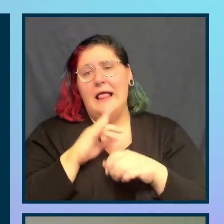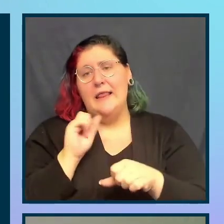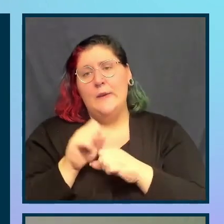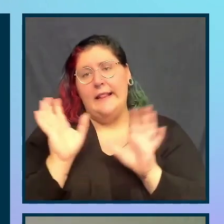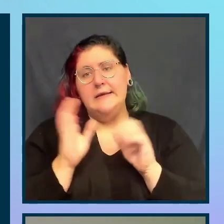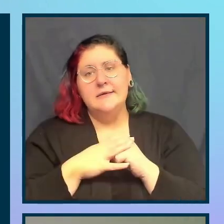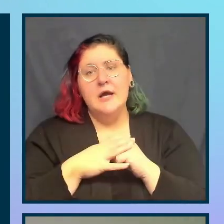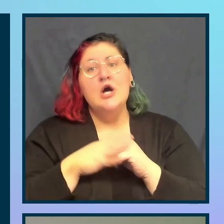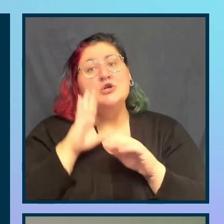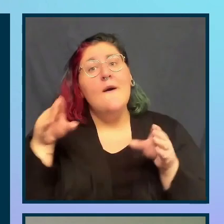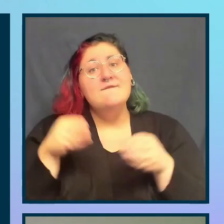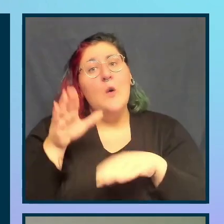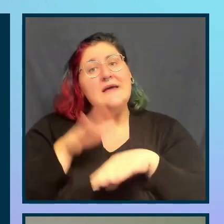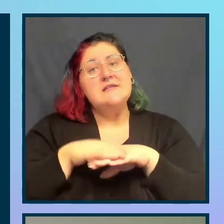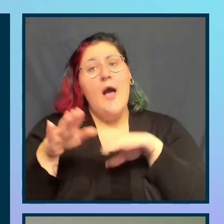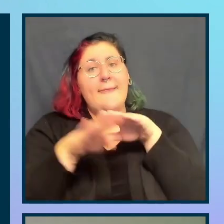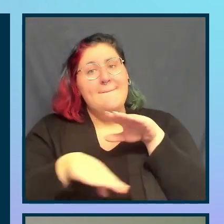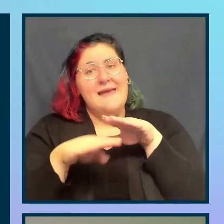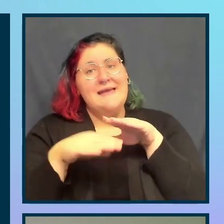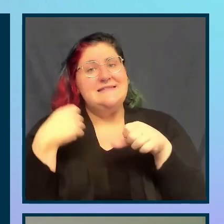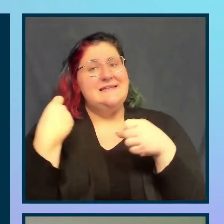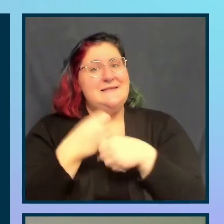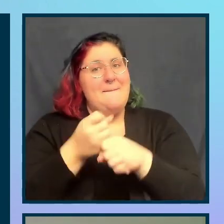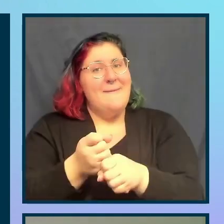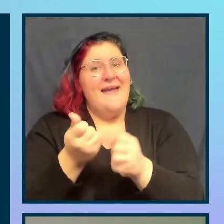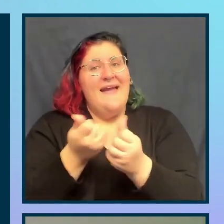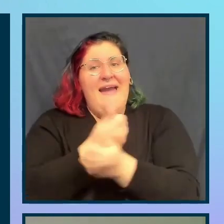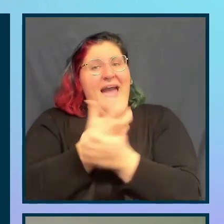make everything else that isn't complex, as simple as you possibly can.